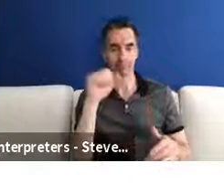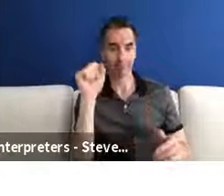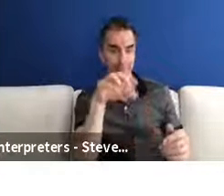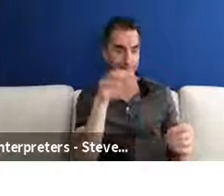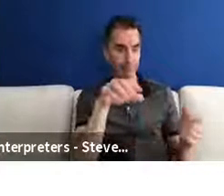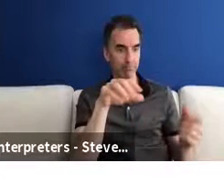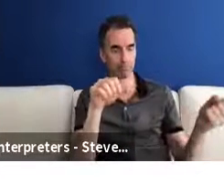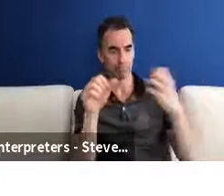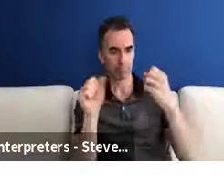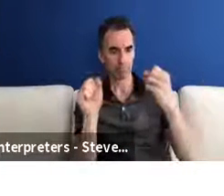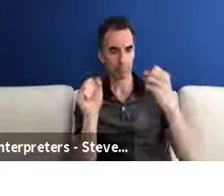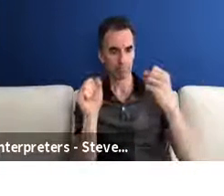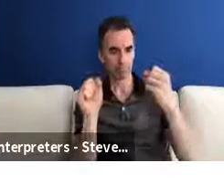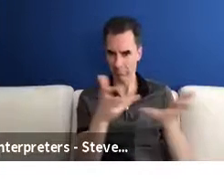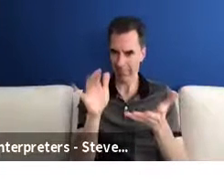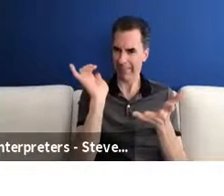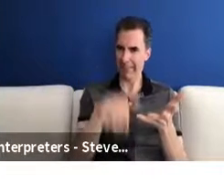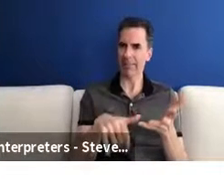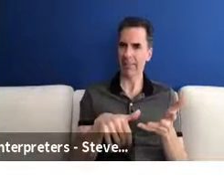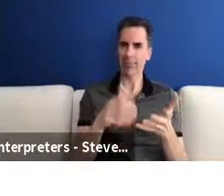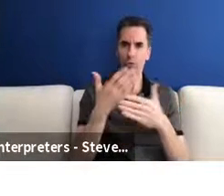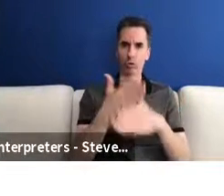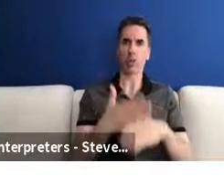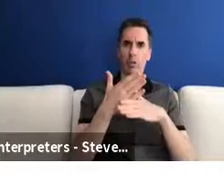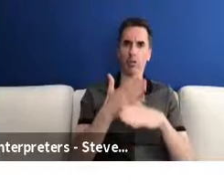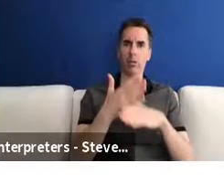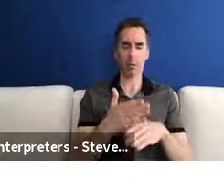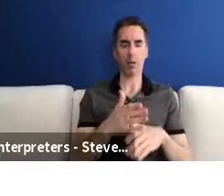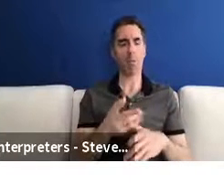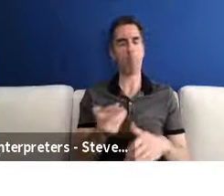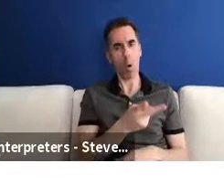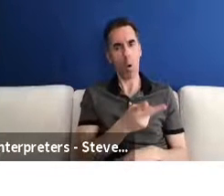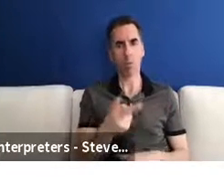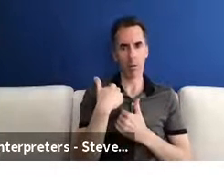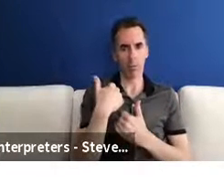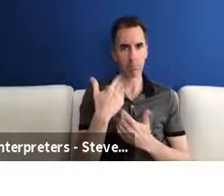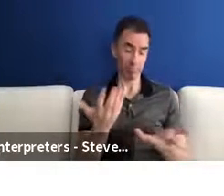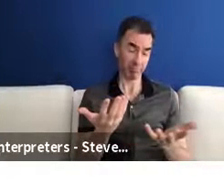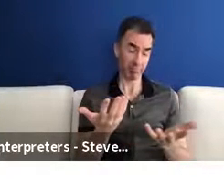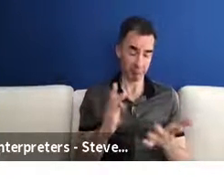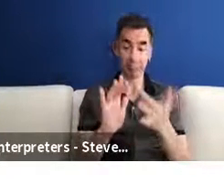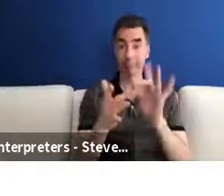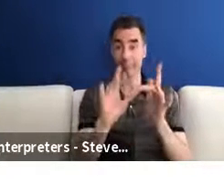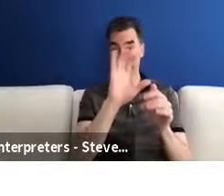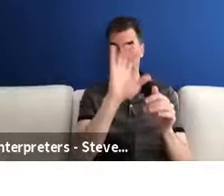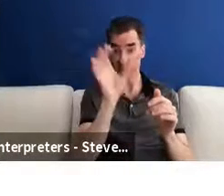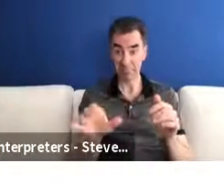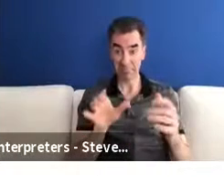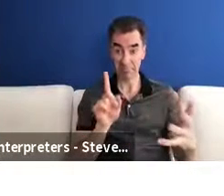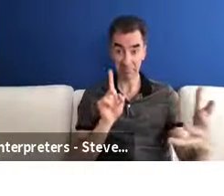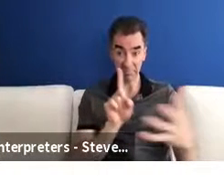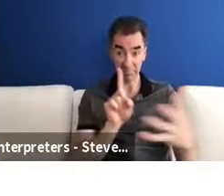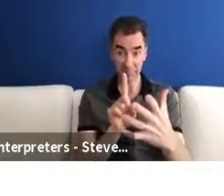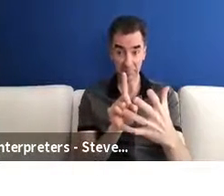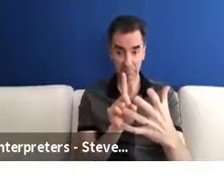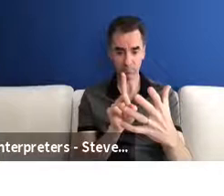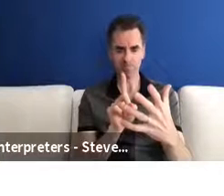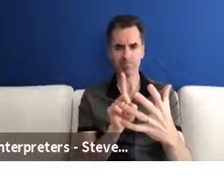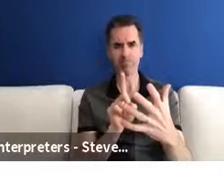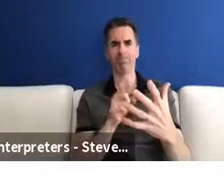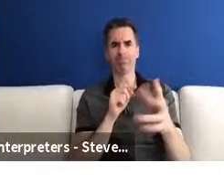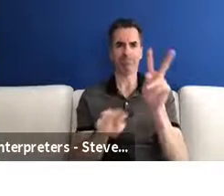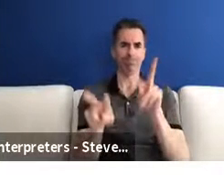And in doing that, we can recognize that in the virtual environment, there are things that we can do that create an atmosphere of a